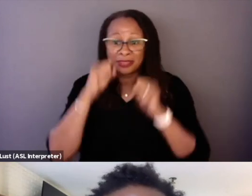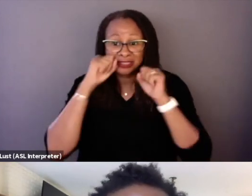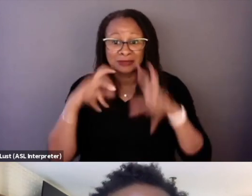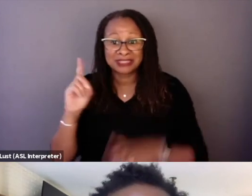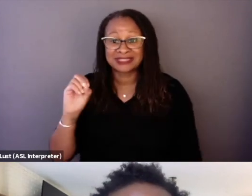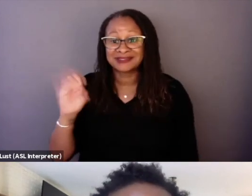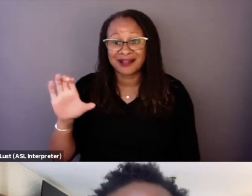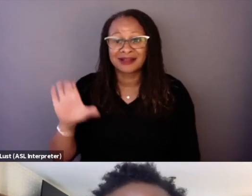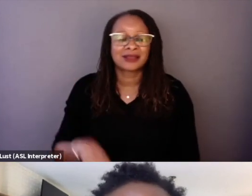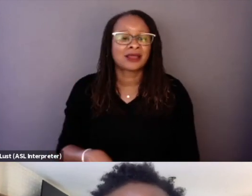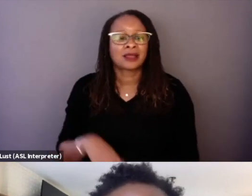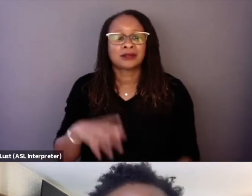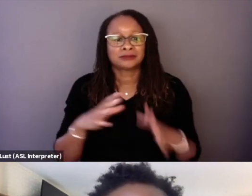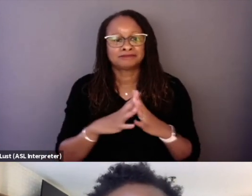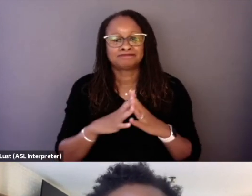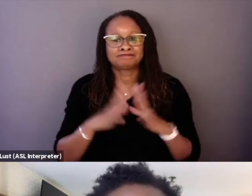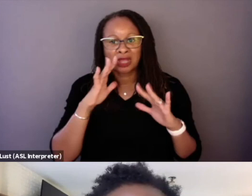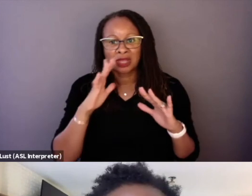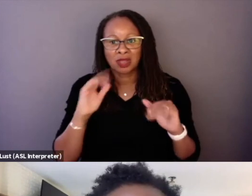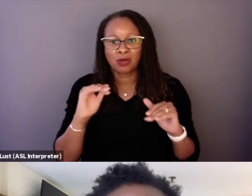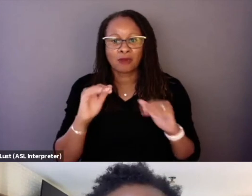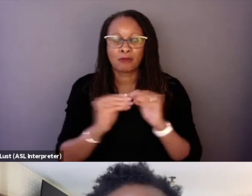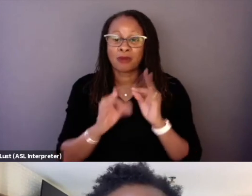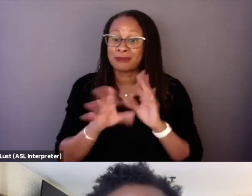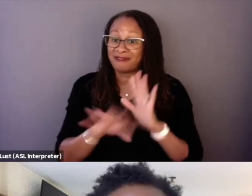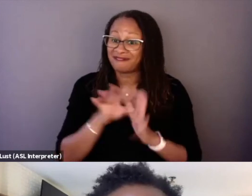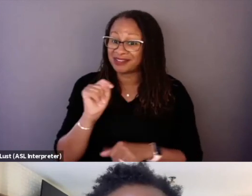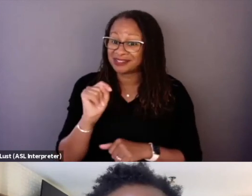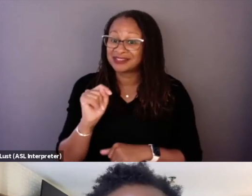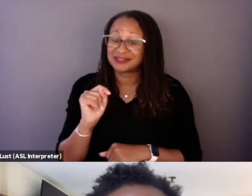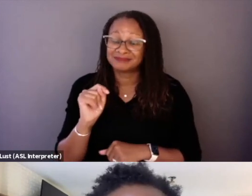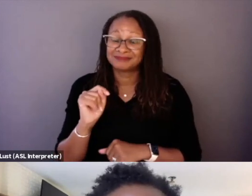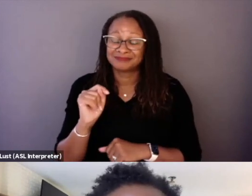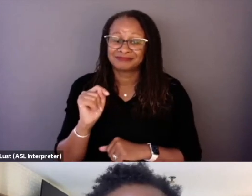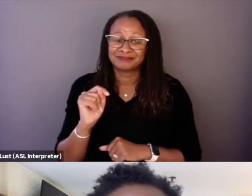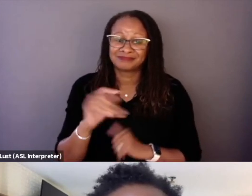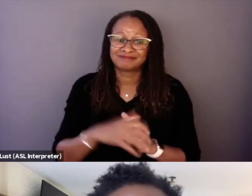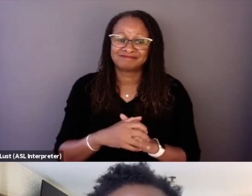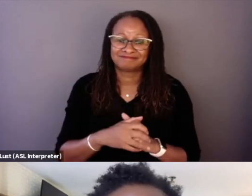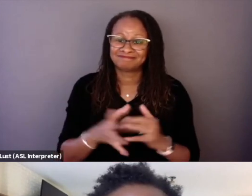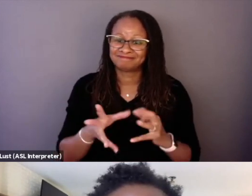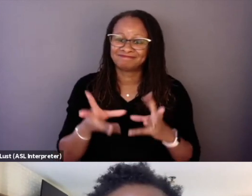I hope more people discover it, and, you know, take it in as much as I did.